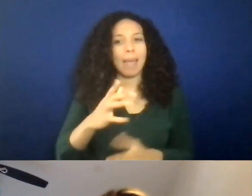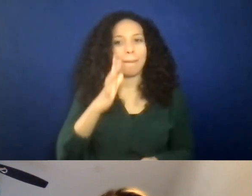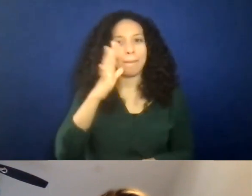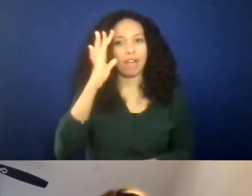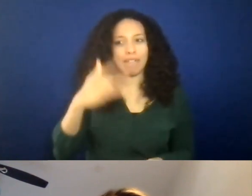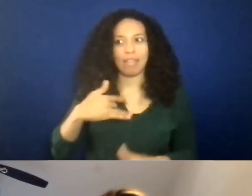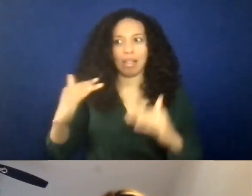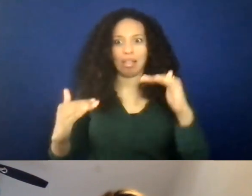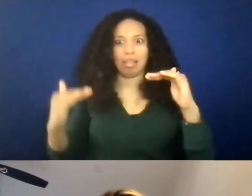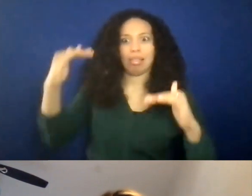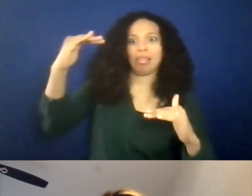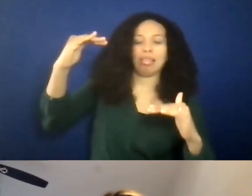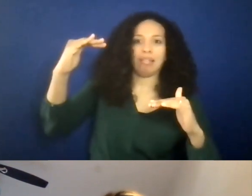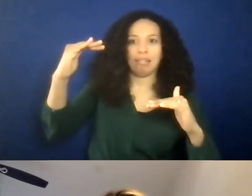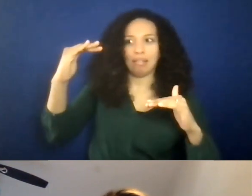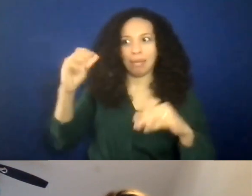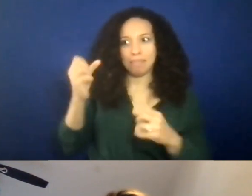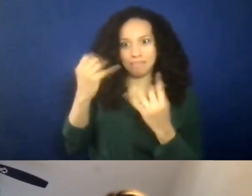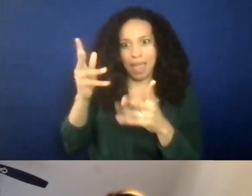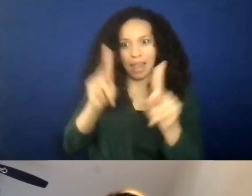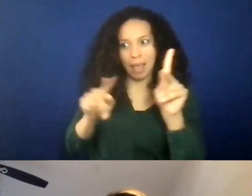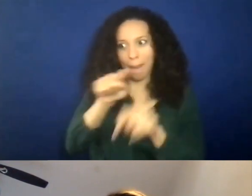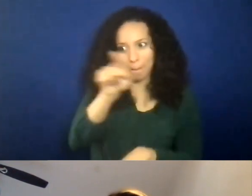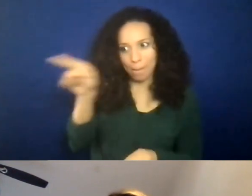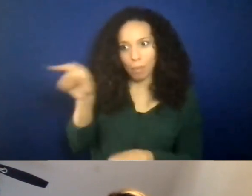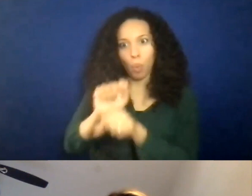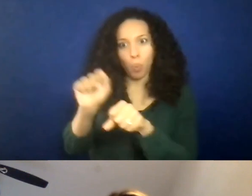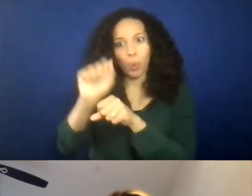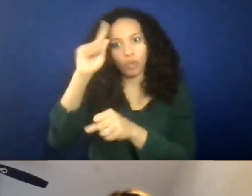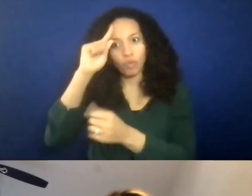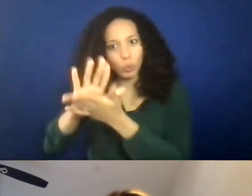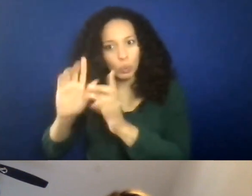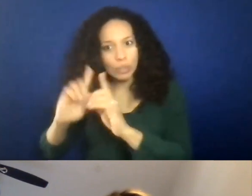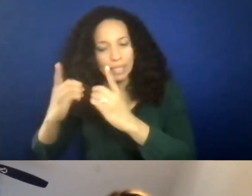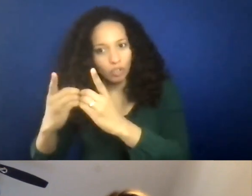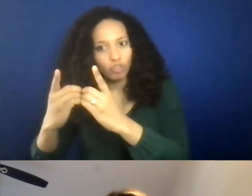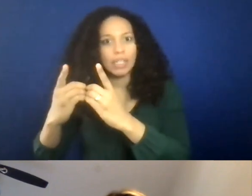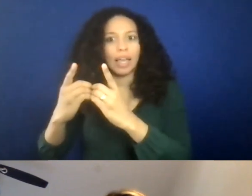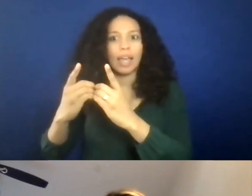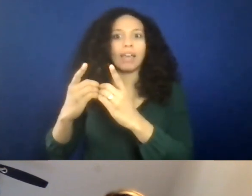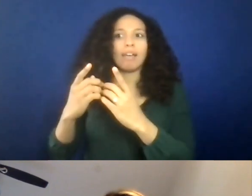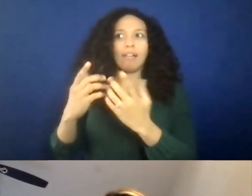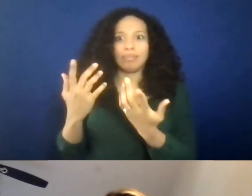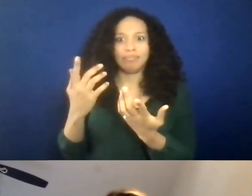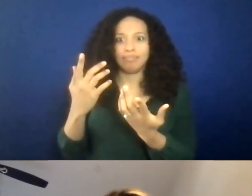of folks there who work for the school district, um, and then it's just them as a parent and they